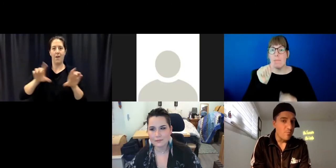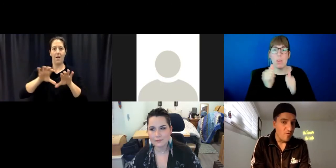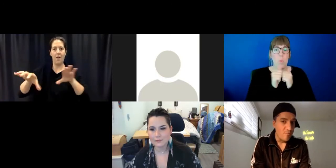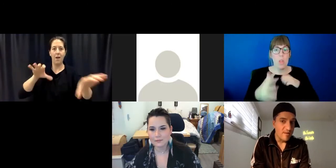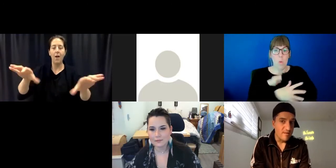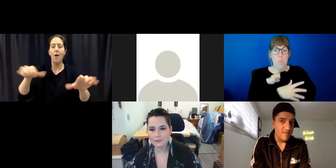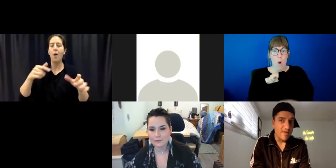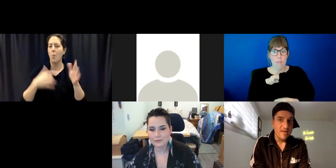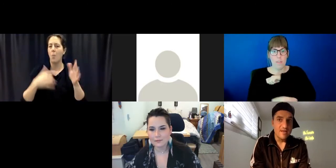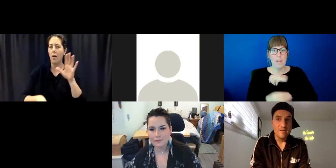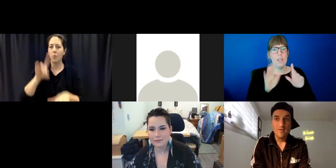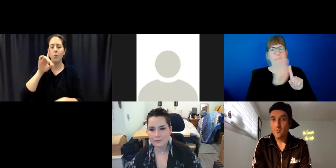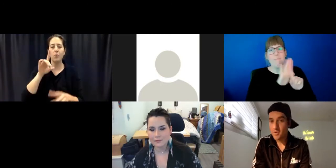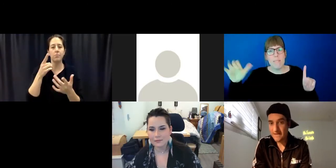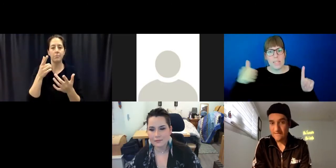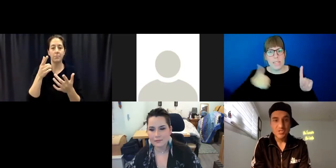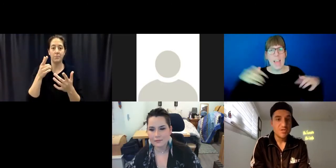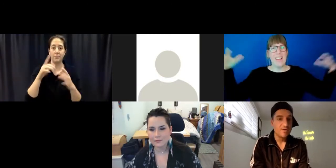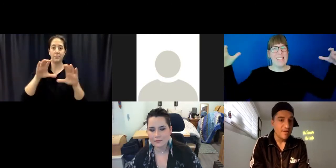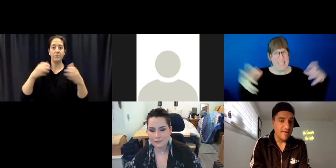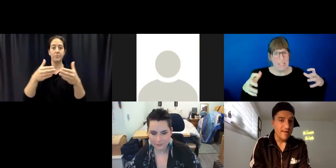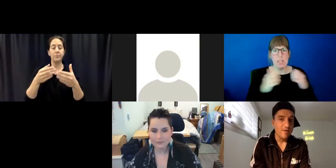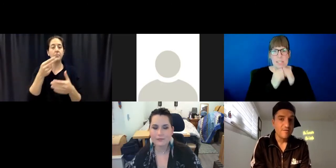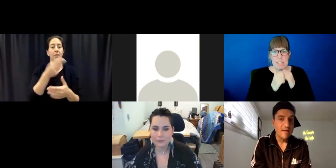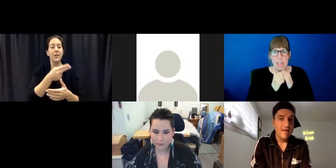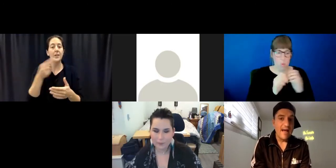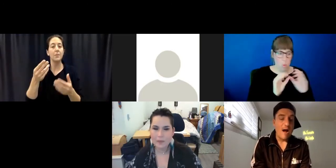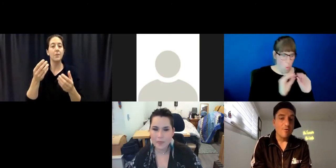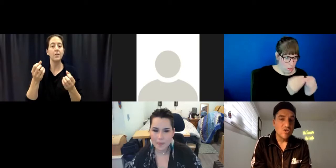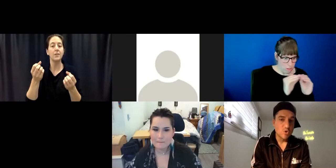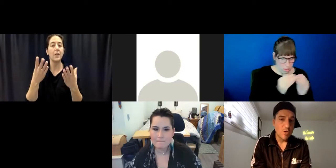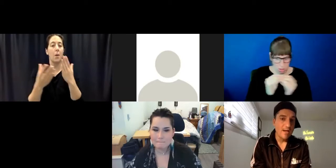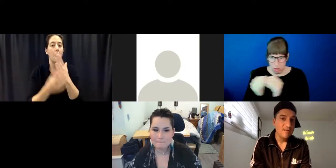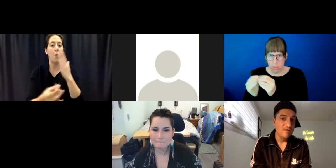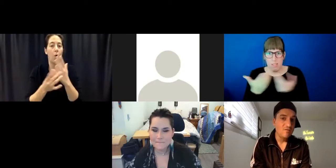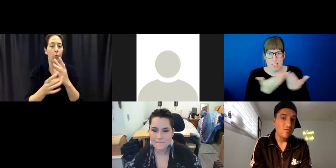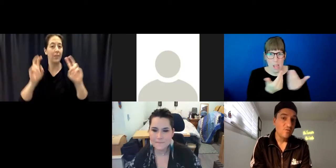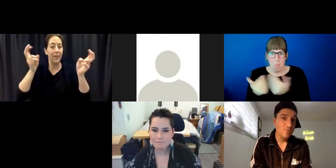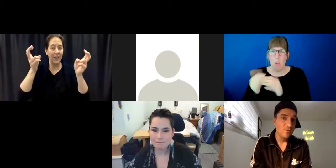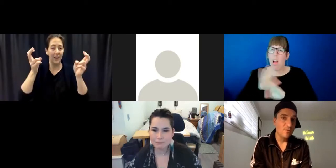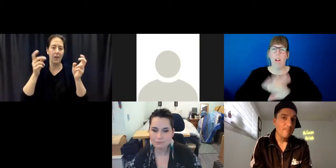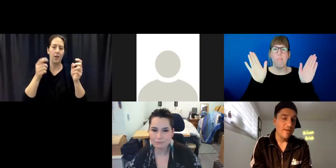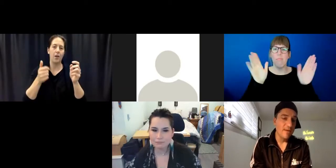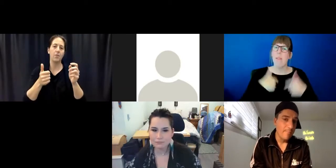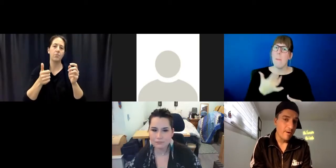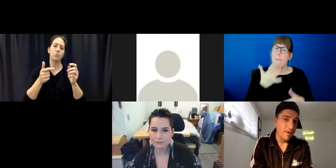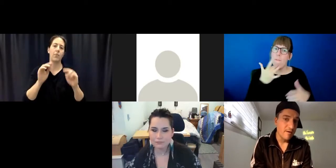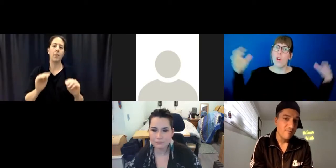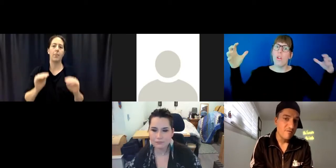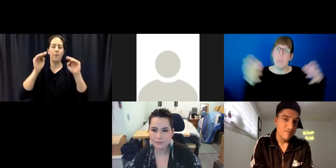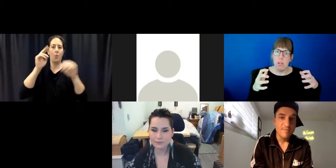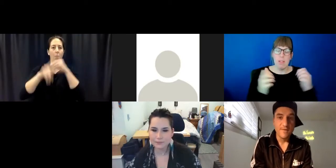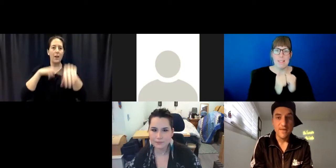MOVEMENT THAN AN ORGANIZATION OR ANYTHING ELSE, I WAS ATTRACTED TO BEING PART OF SOMETHING